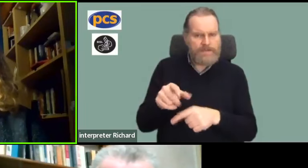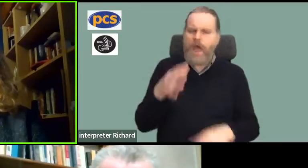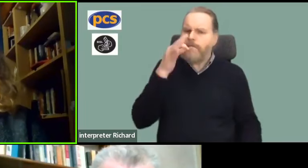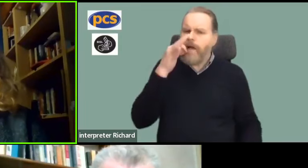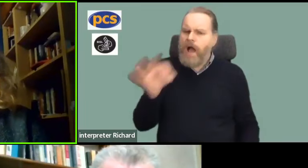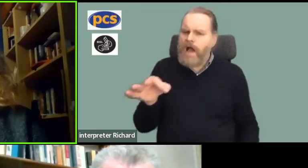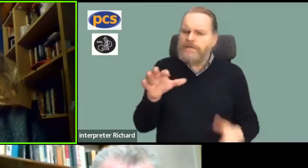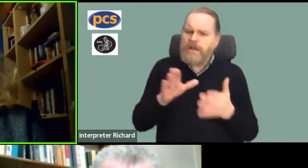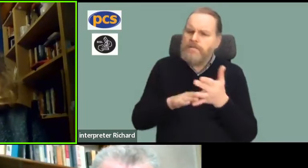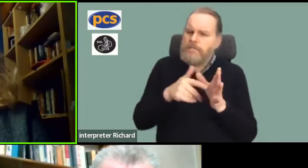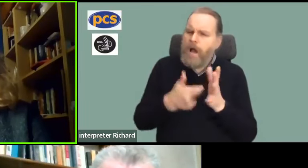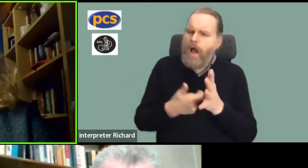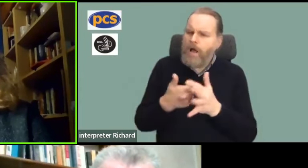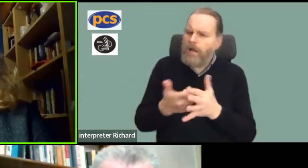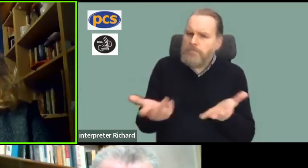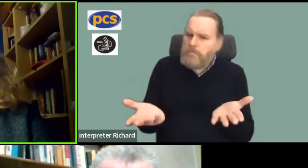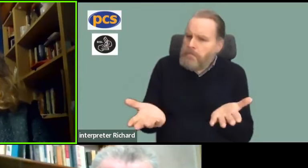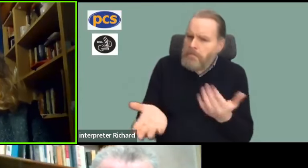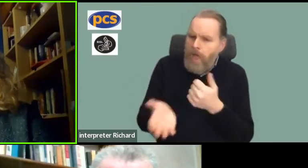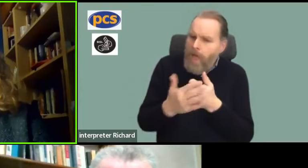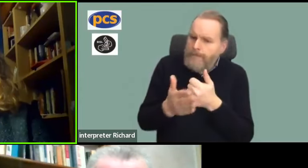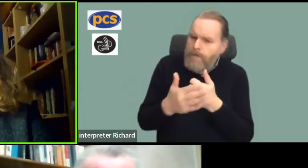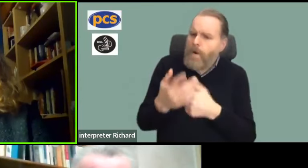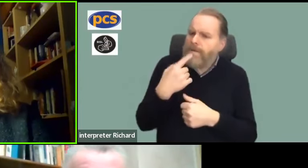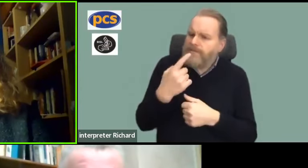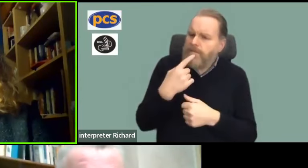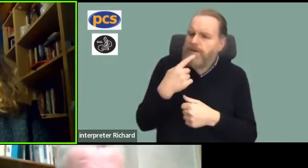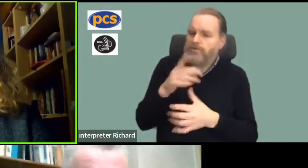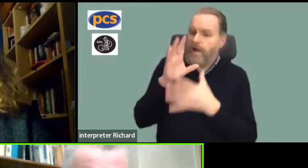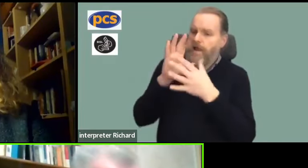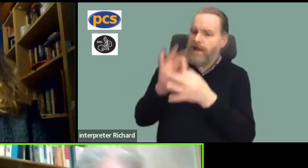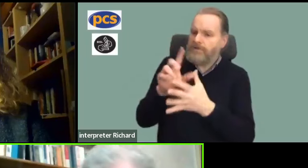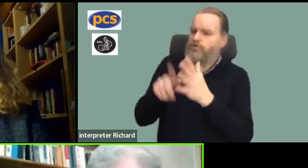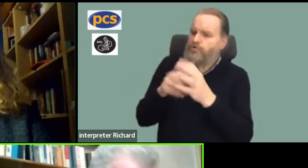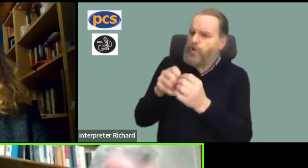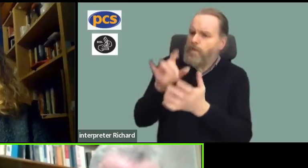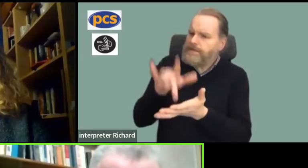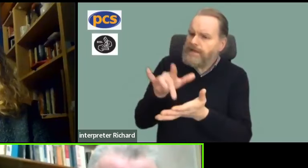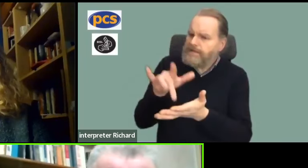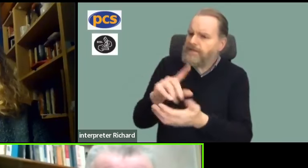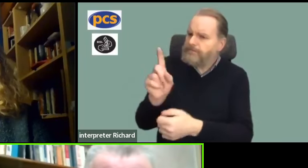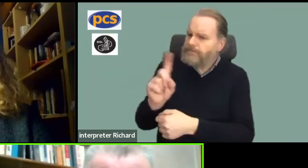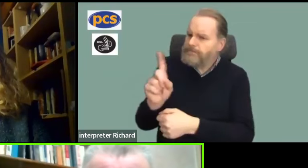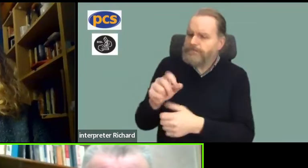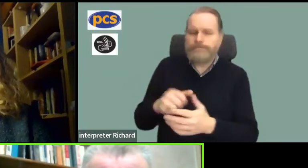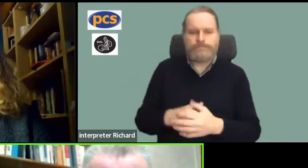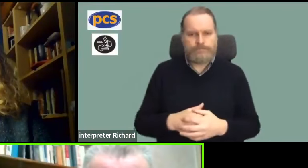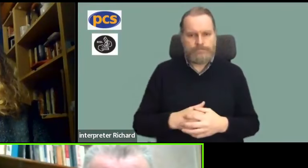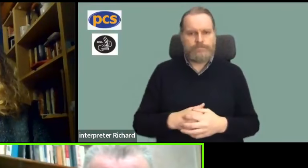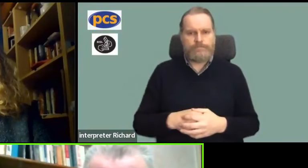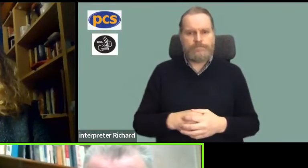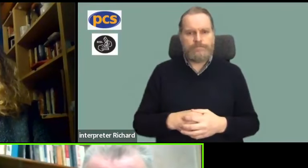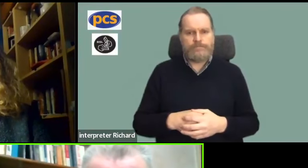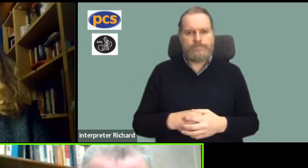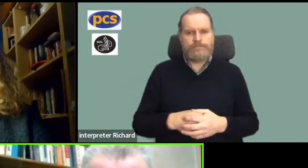a lot more detail. But I don't know if Mark you understanding in in terms of that just more generally about the about the job census right about the job census right now about the job census right now.